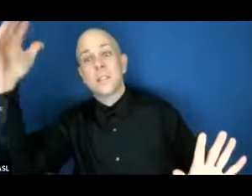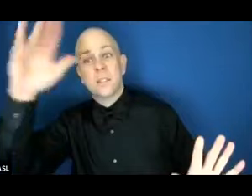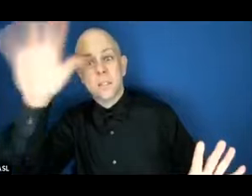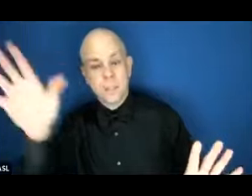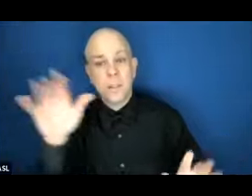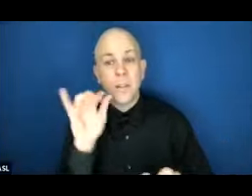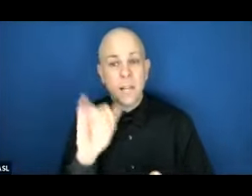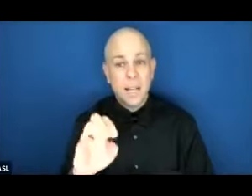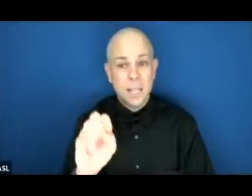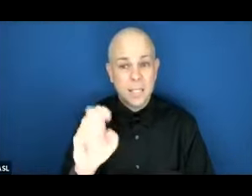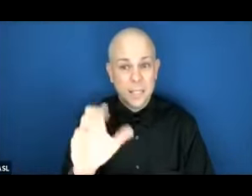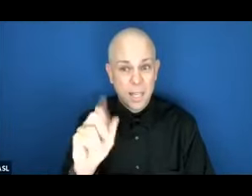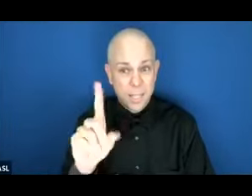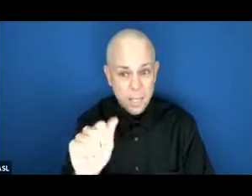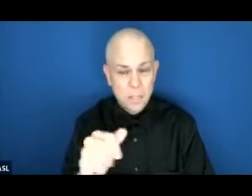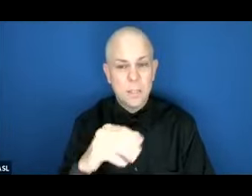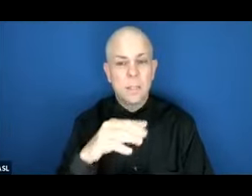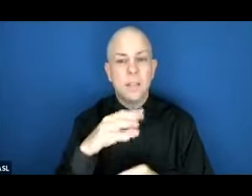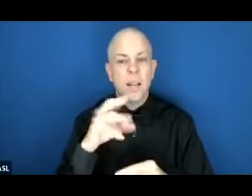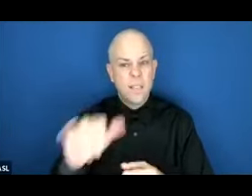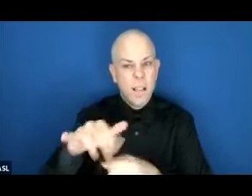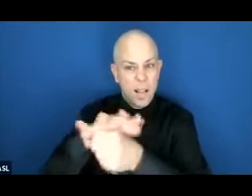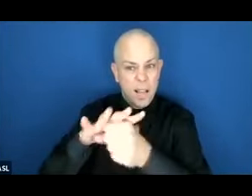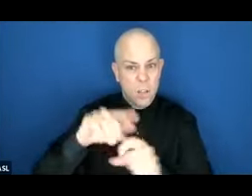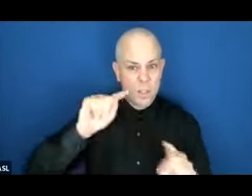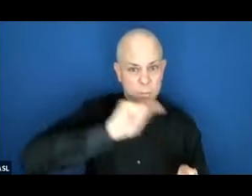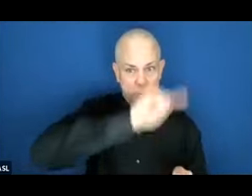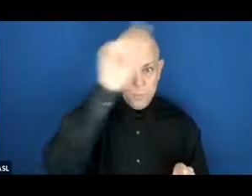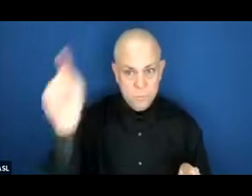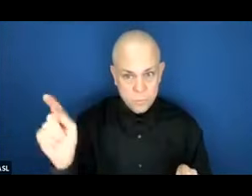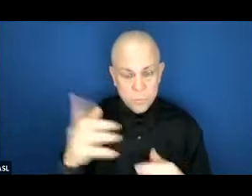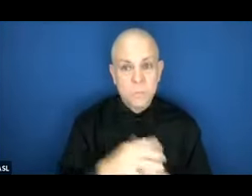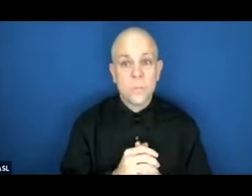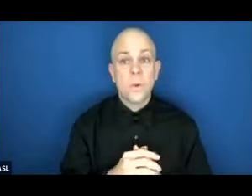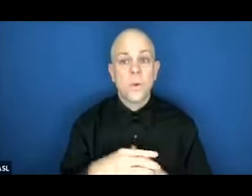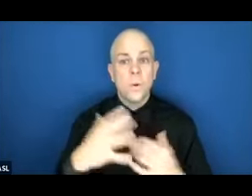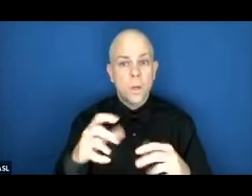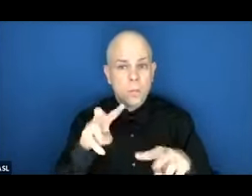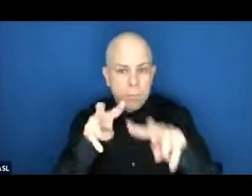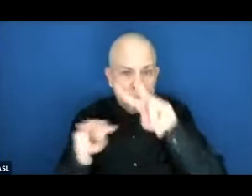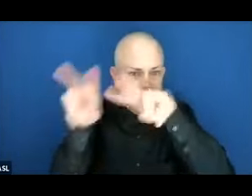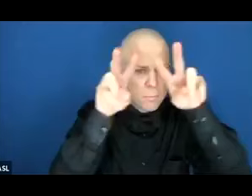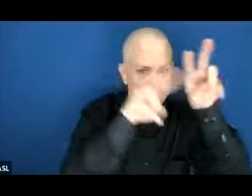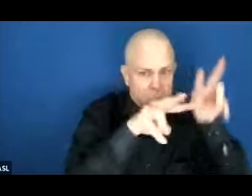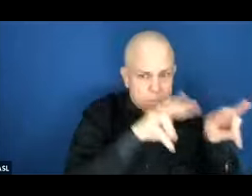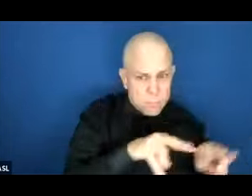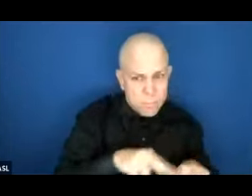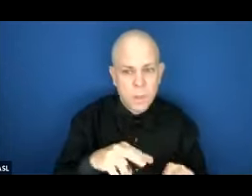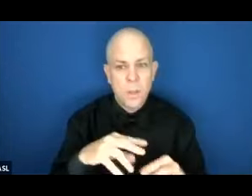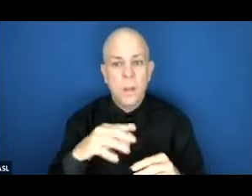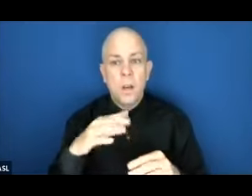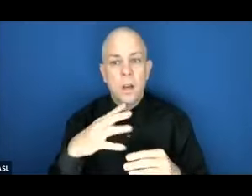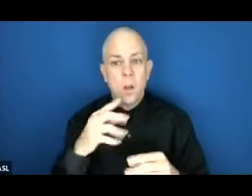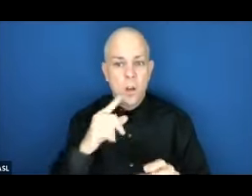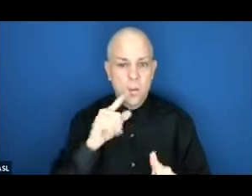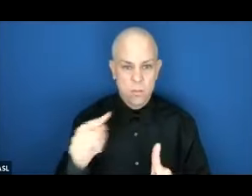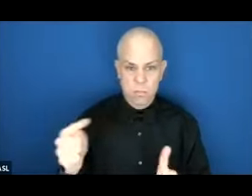corridor to include you know coming all the way across so that gets you kind of oriented and then of course